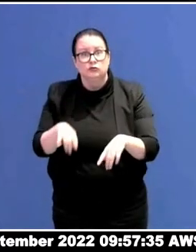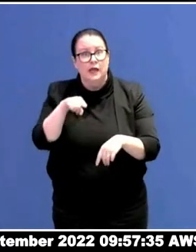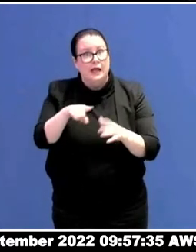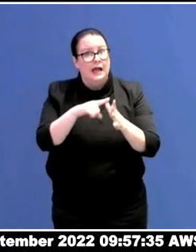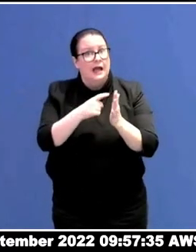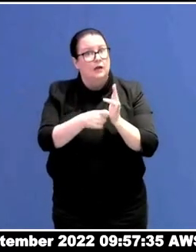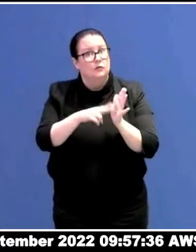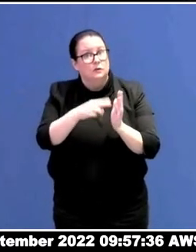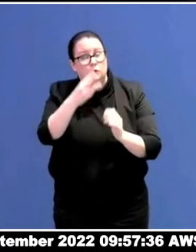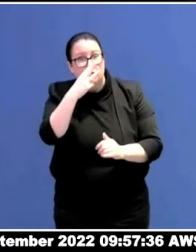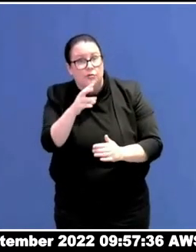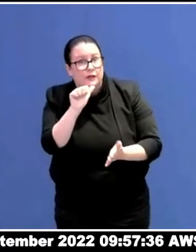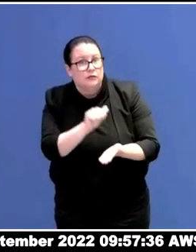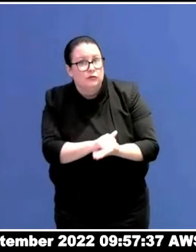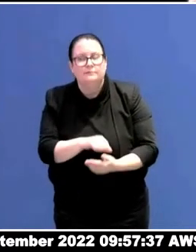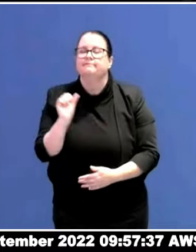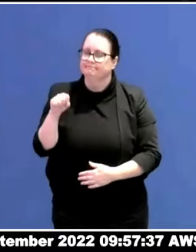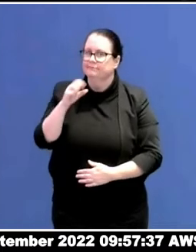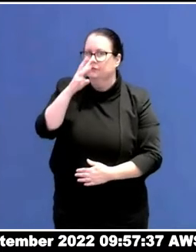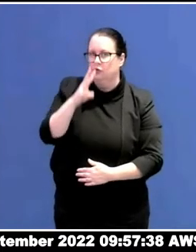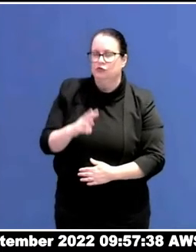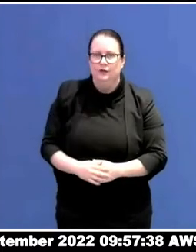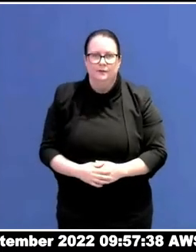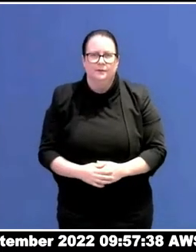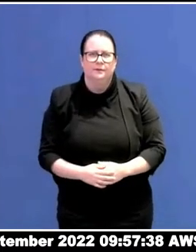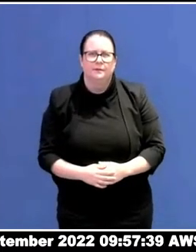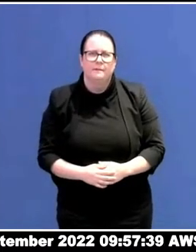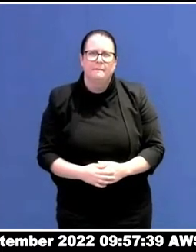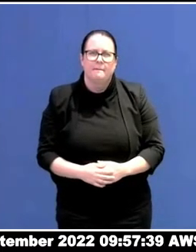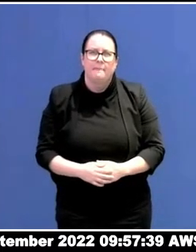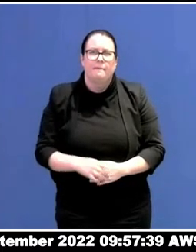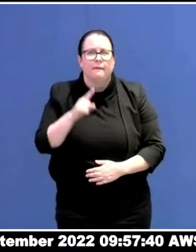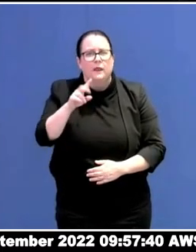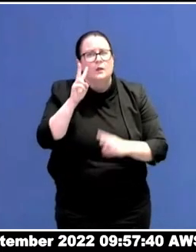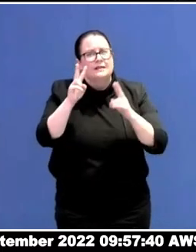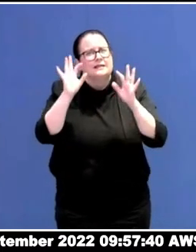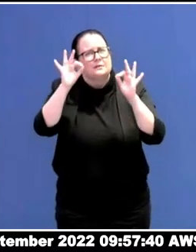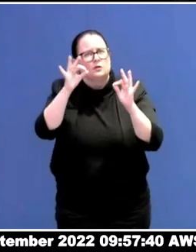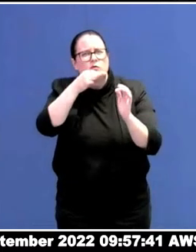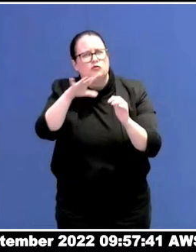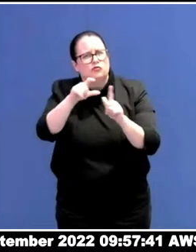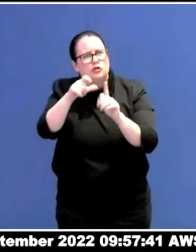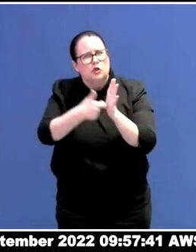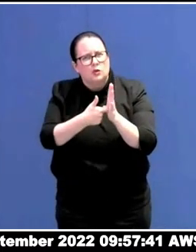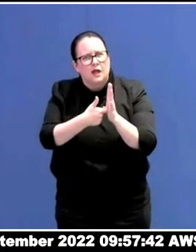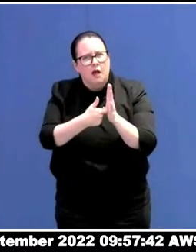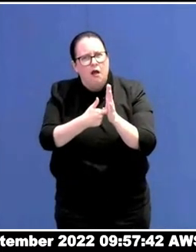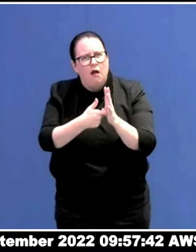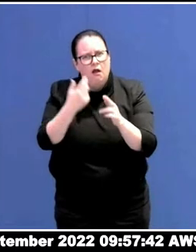That's correct. MR GRIFFIN: And did you go and see a paediatrician when you arrived in Australia in relation to his health?